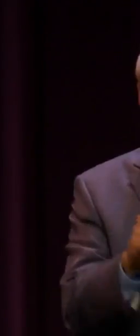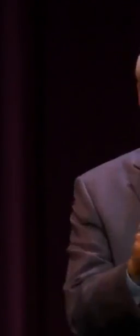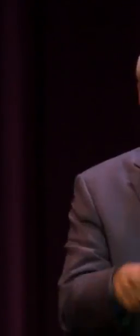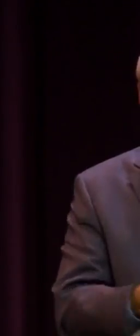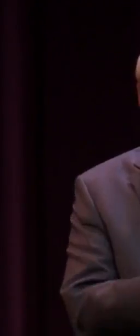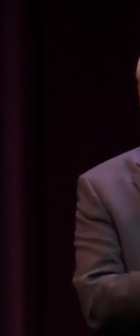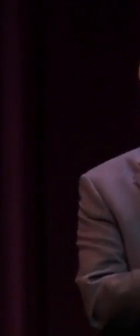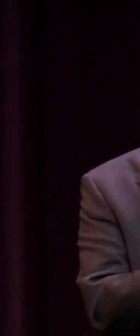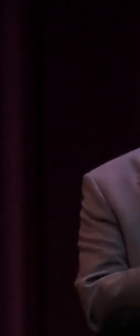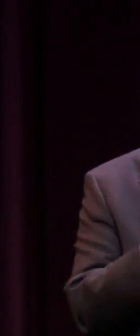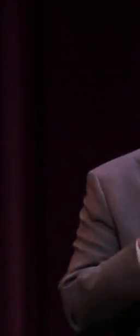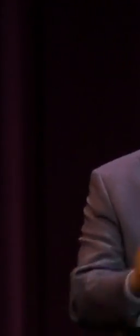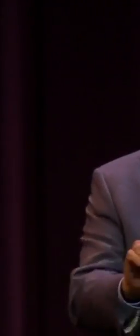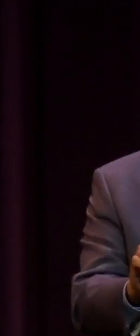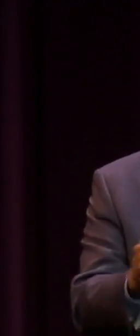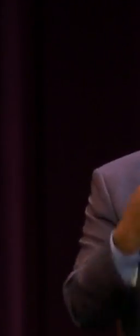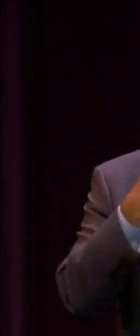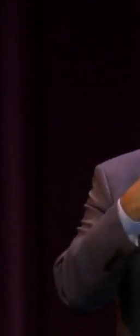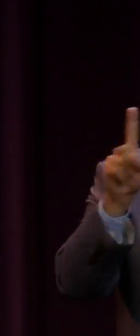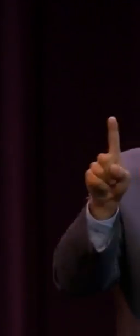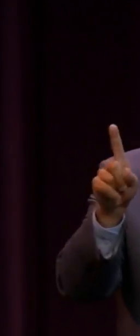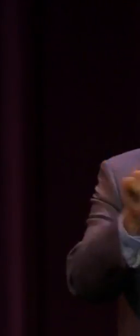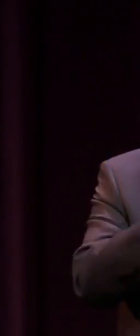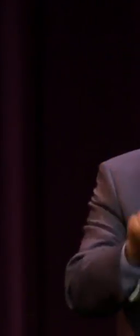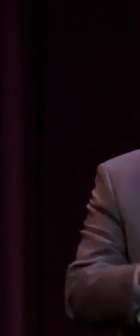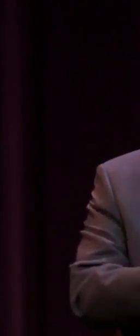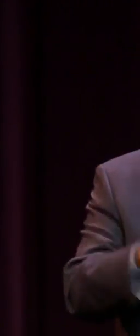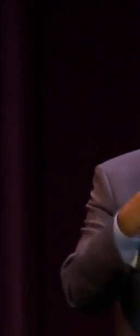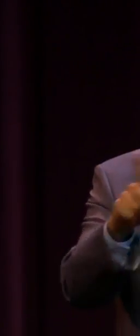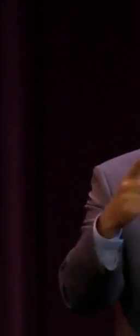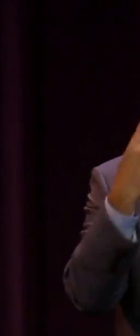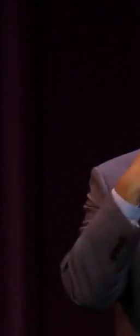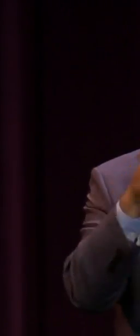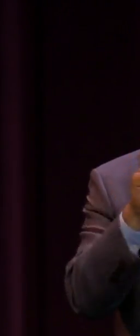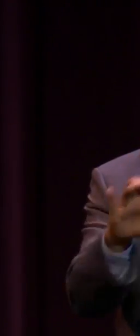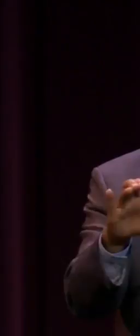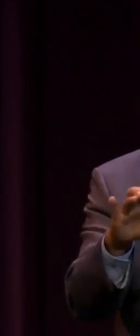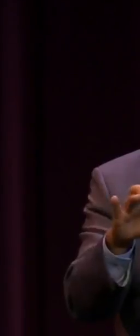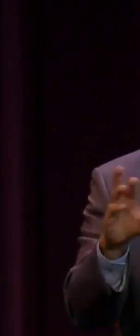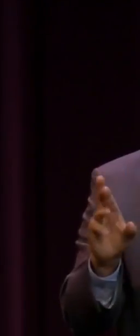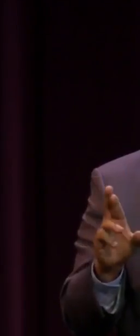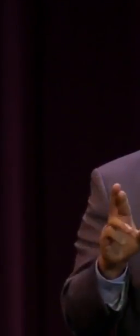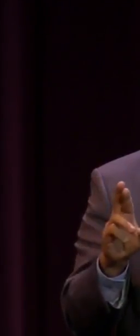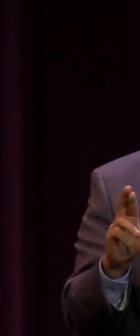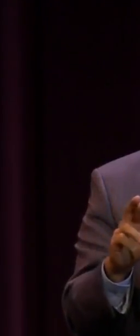EFFORT TO ACHIEVE STATEHOOD FOR THE DISTRICT OF COLUMBIA.